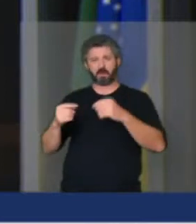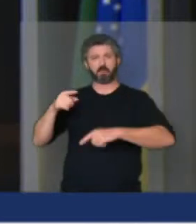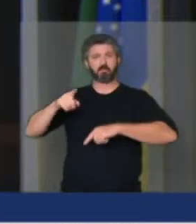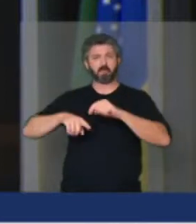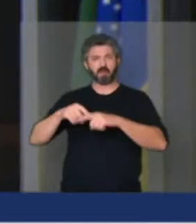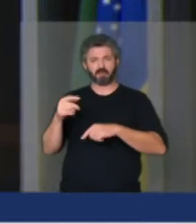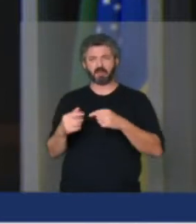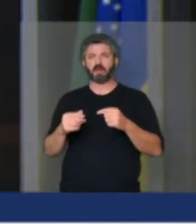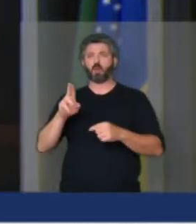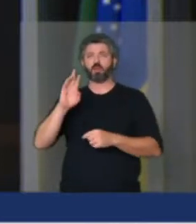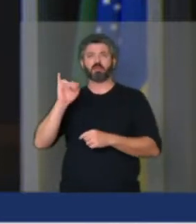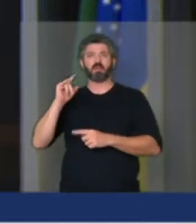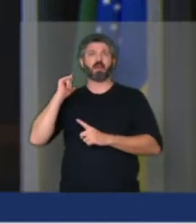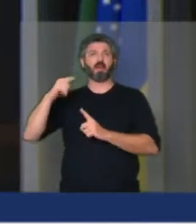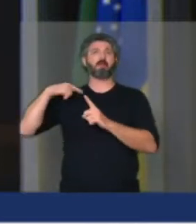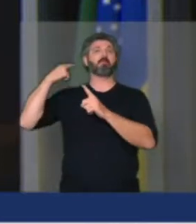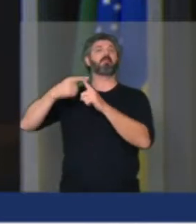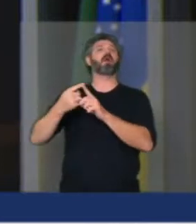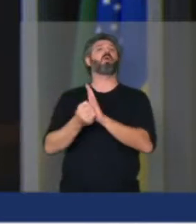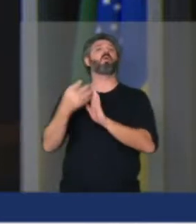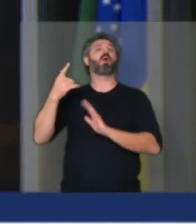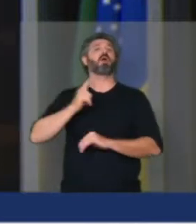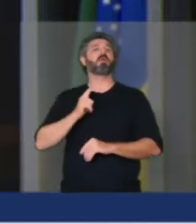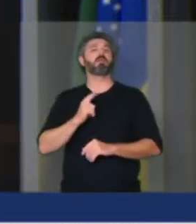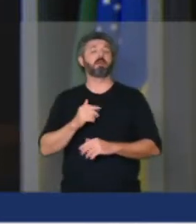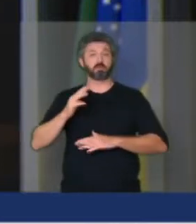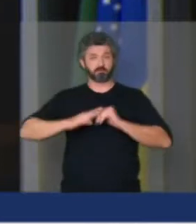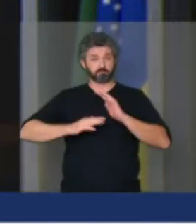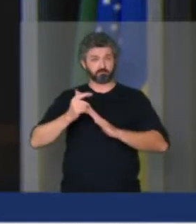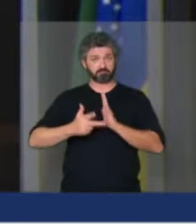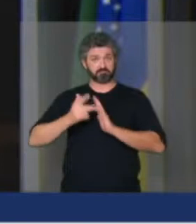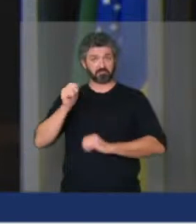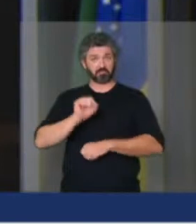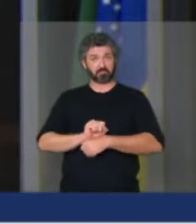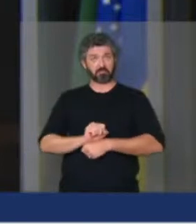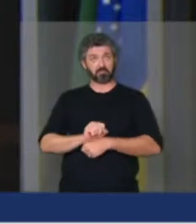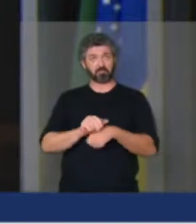TEM. O CIRURGIÃO FICARAM PARADOS, INSTRUMENTO DORA PARADO E A FILA CRESCENTE DE MAIS DE CIRURGIAS EM TODO O